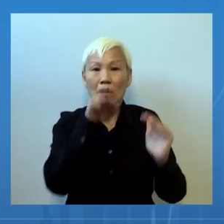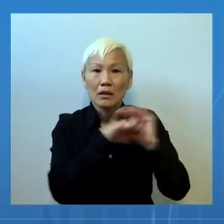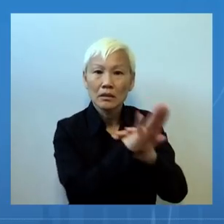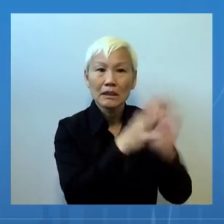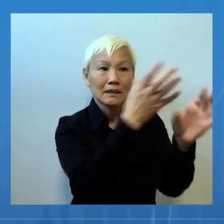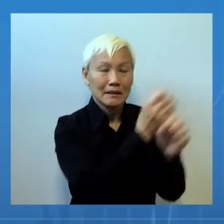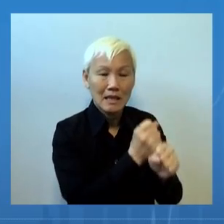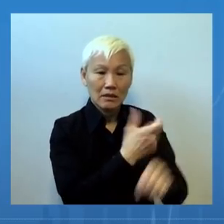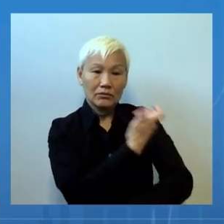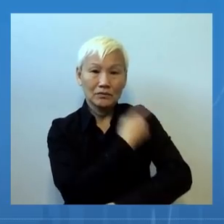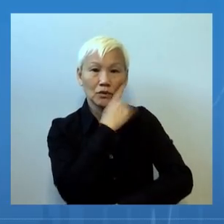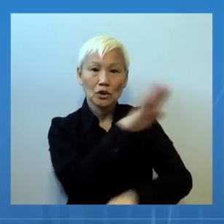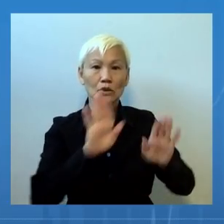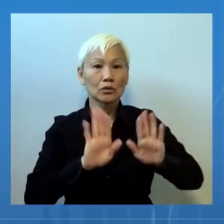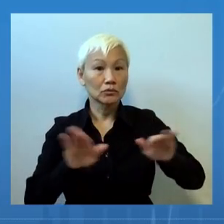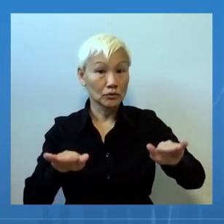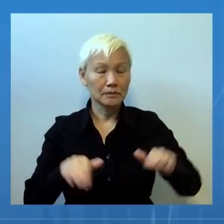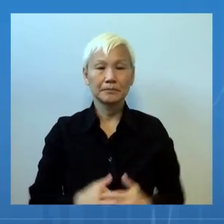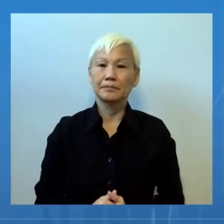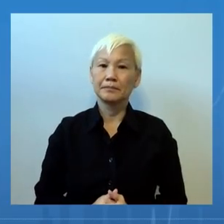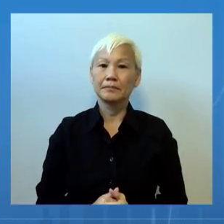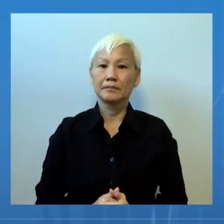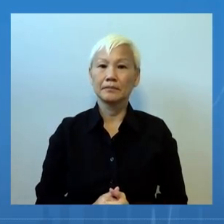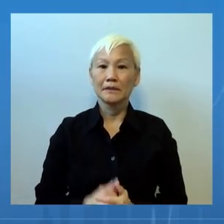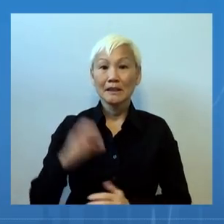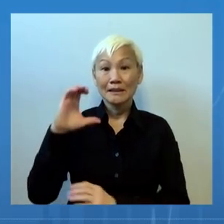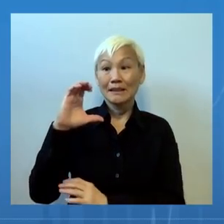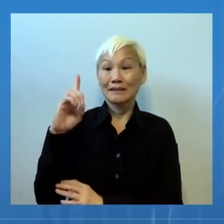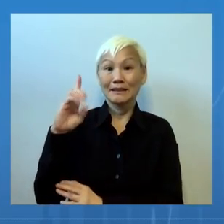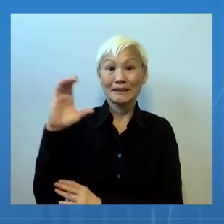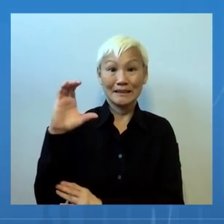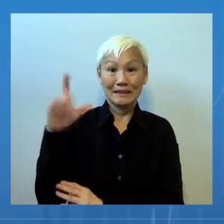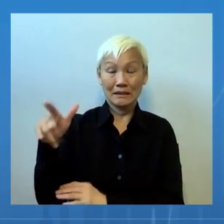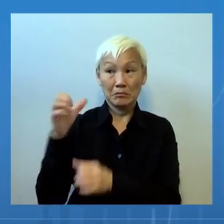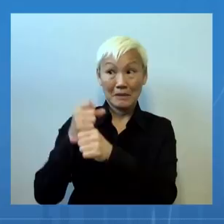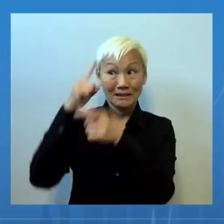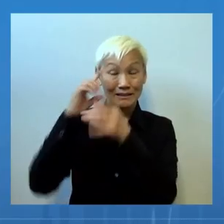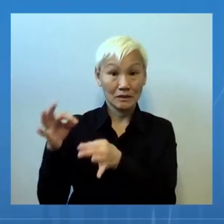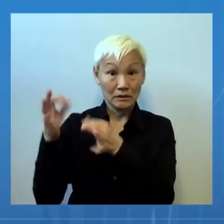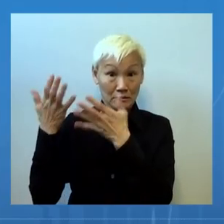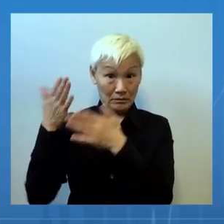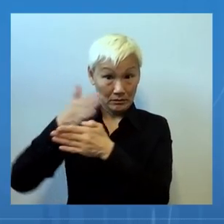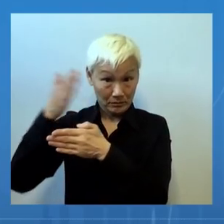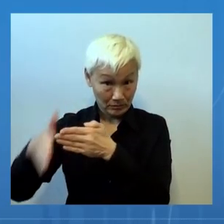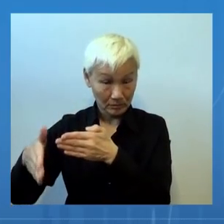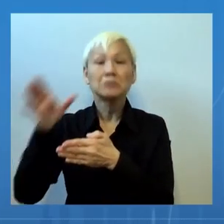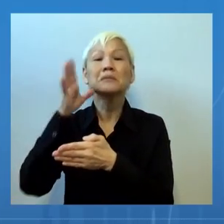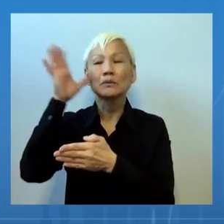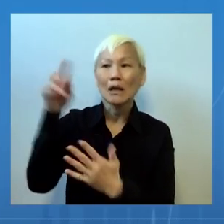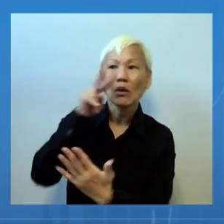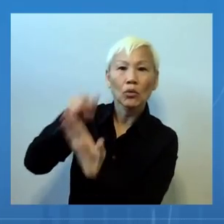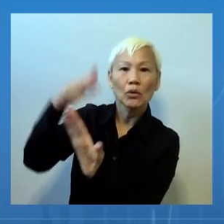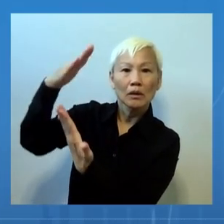Following CDC's decision, parents will be able to visit Vaccines.gov and filter for locations